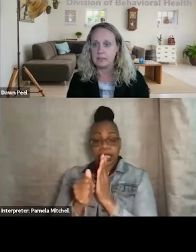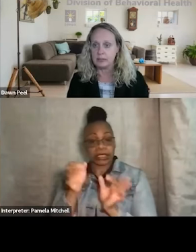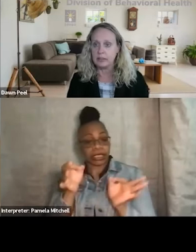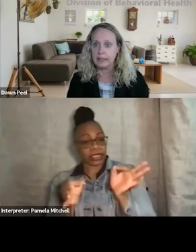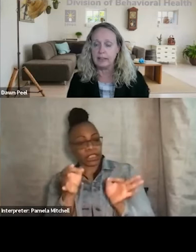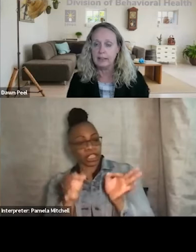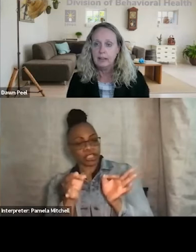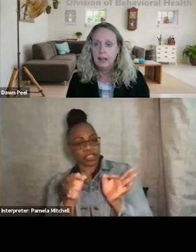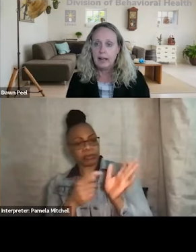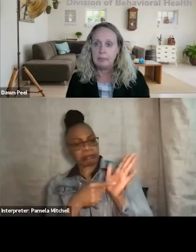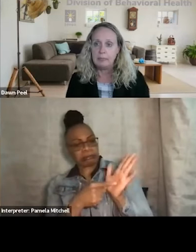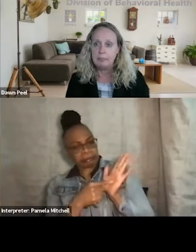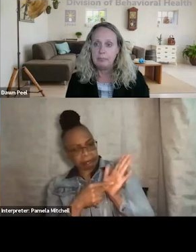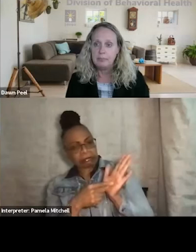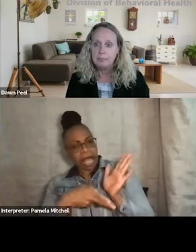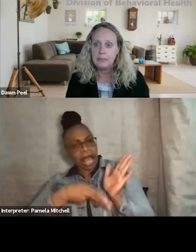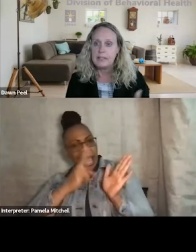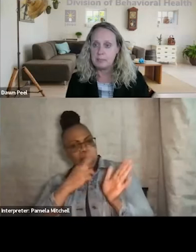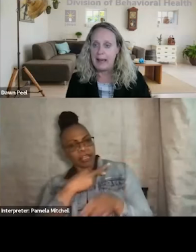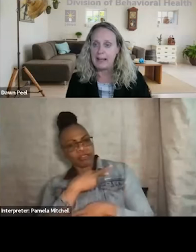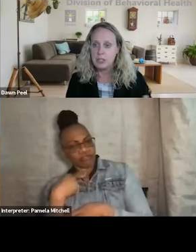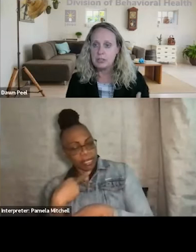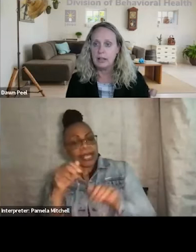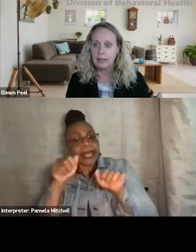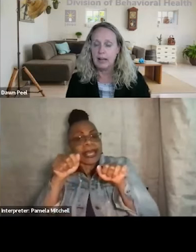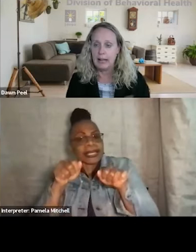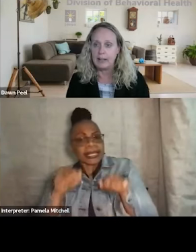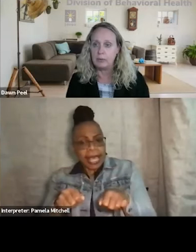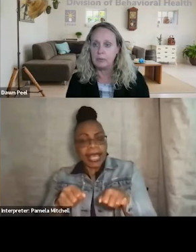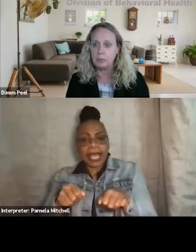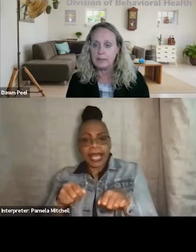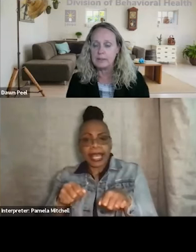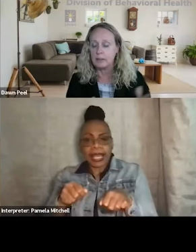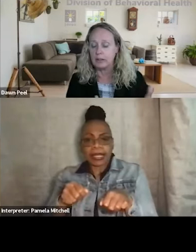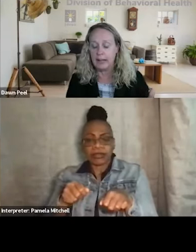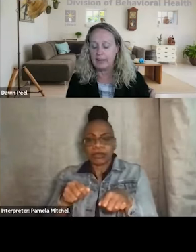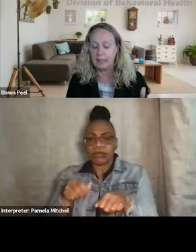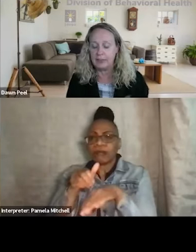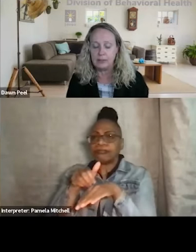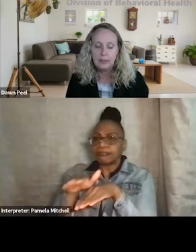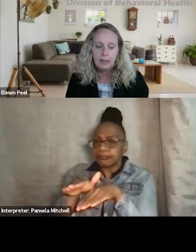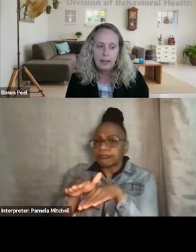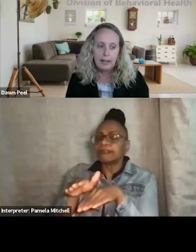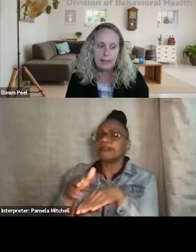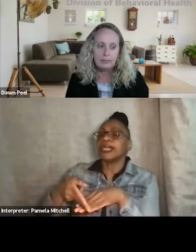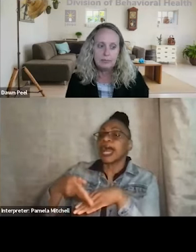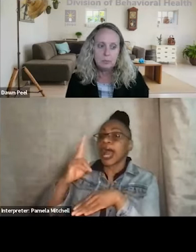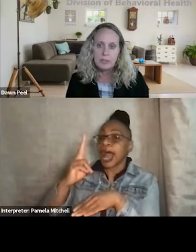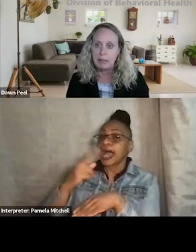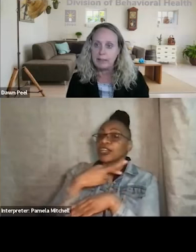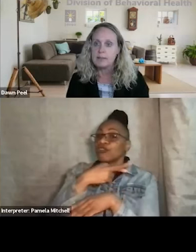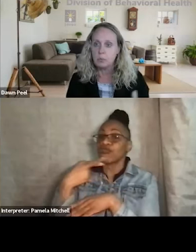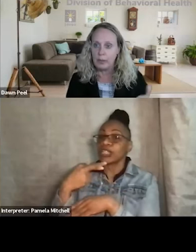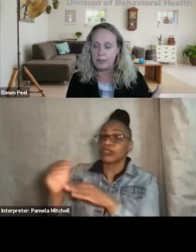they can certainly dispatch a higher risk or a higher level response,